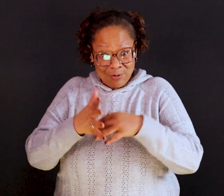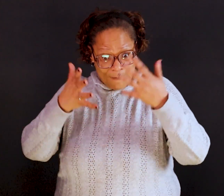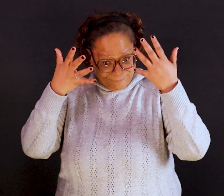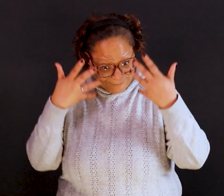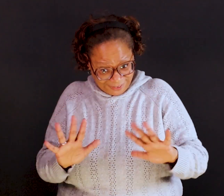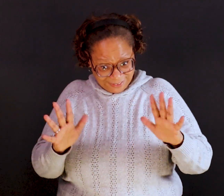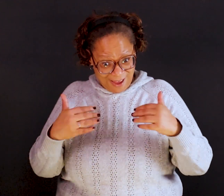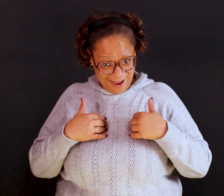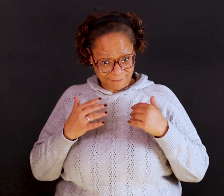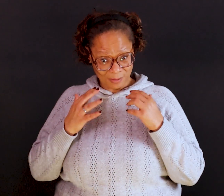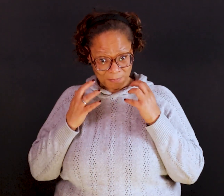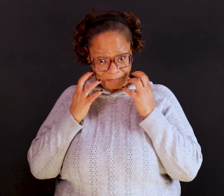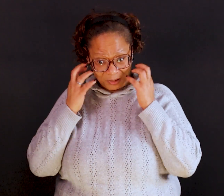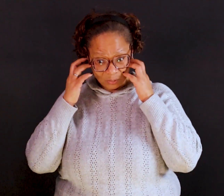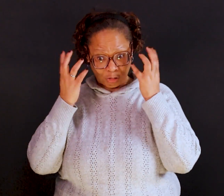Because after you have had it,